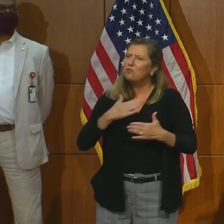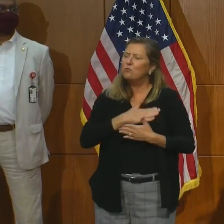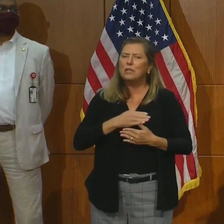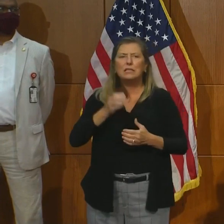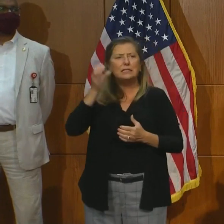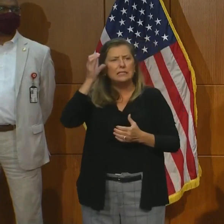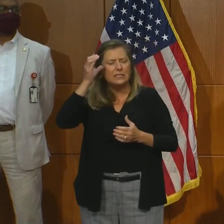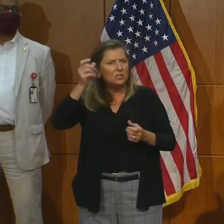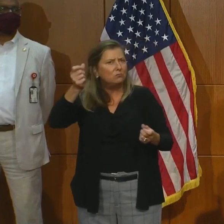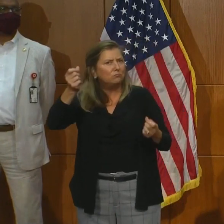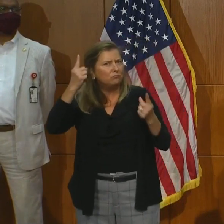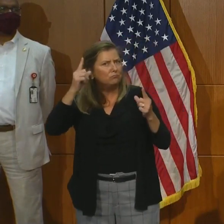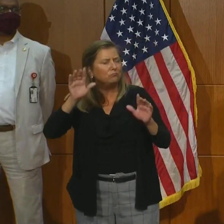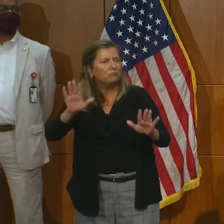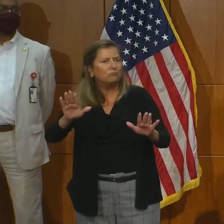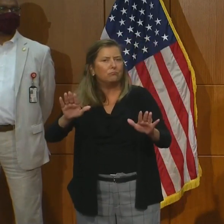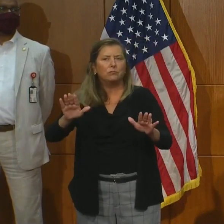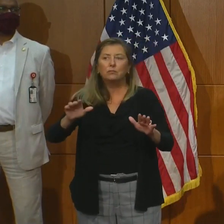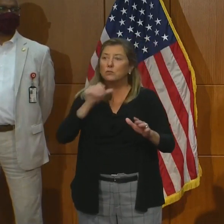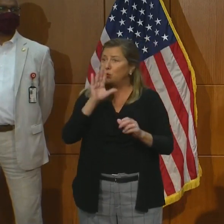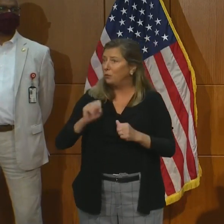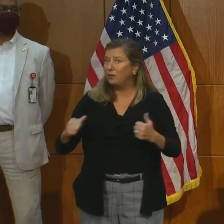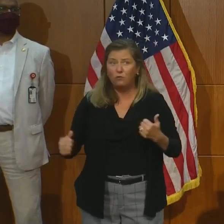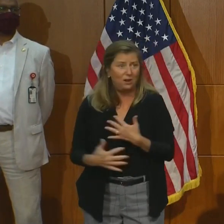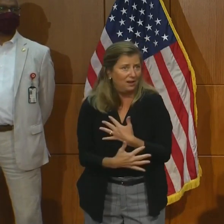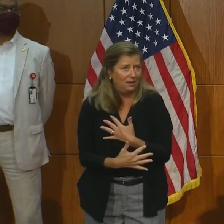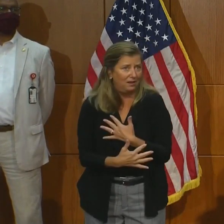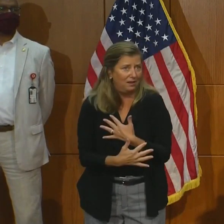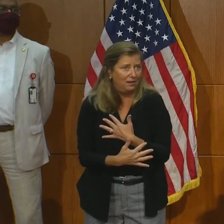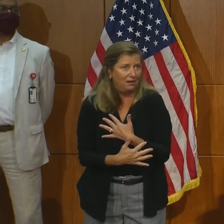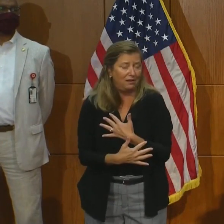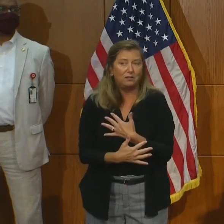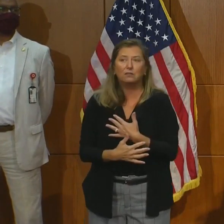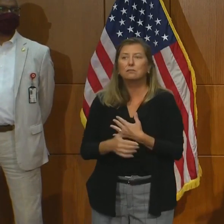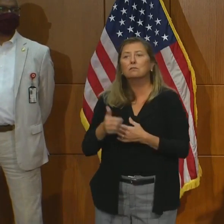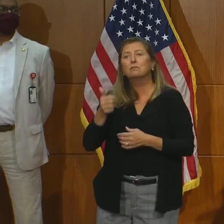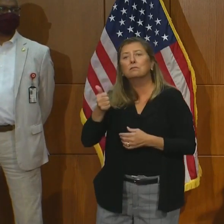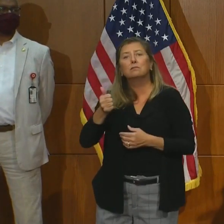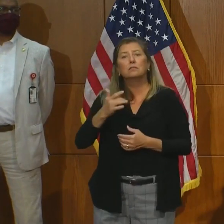RECOVERY WE'RE DOING MORE EVERY DAY. SO I WANT YOU TO LISTEN